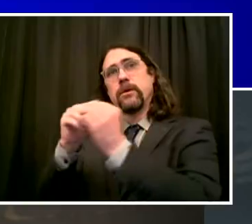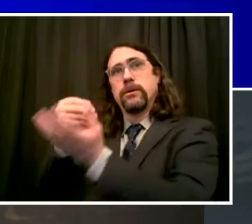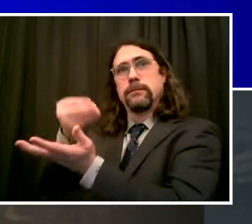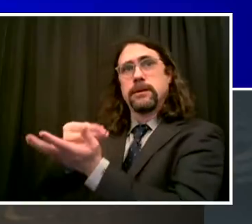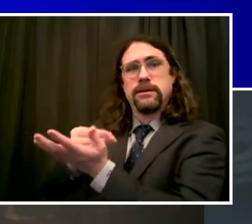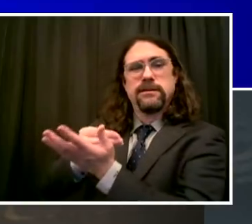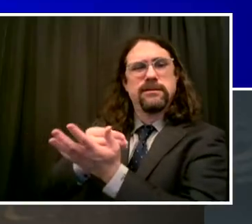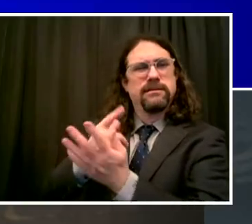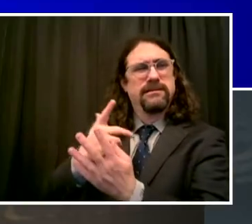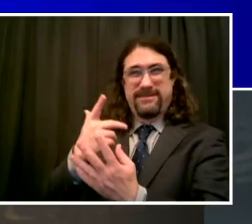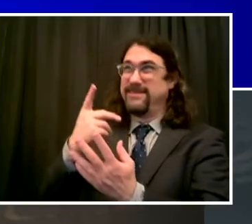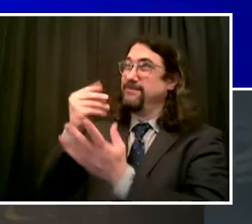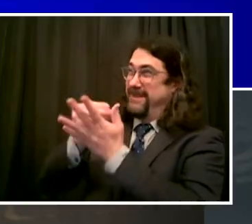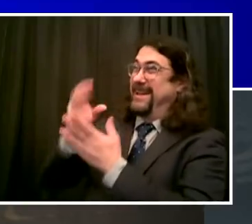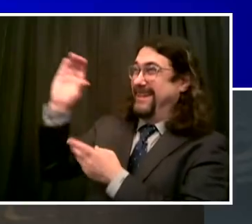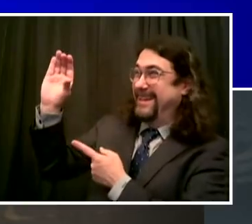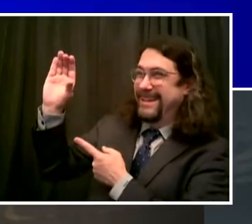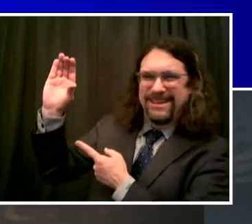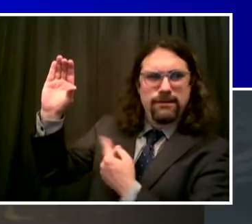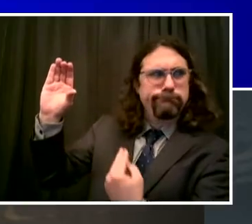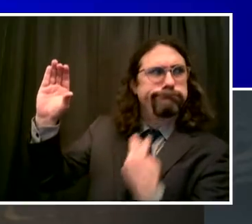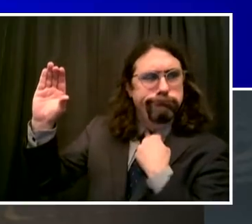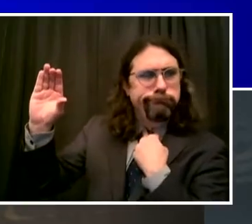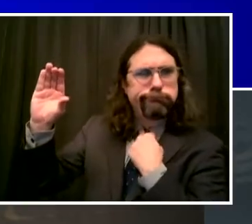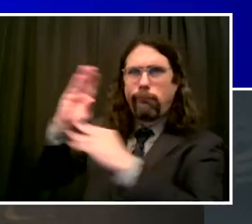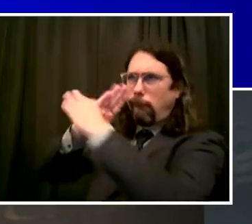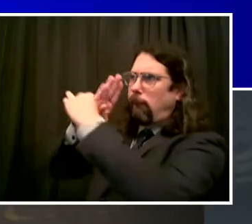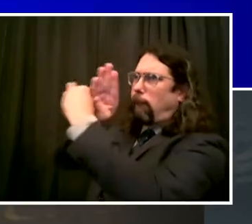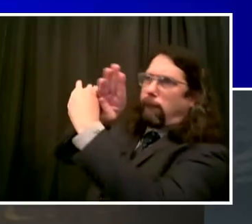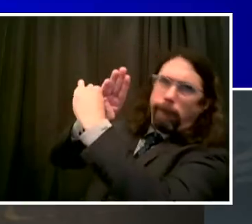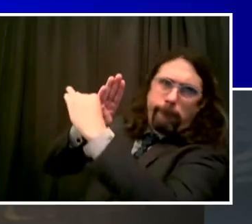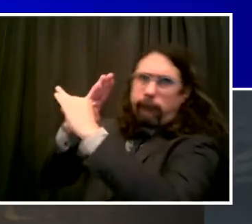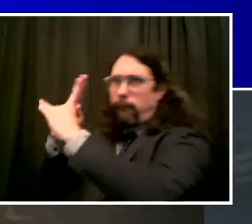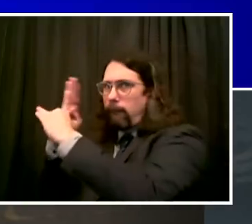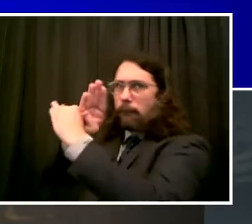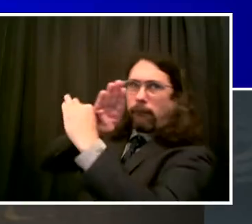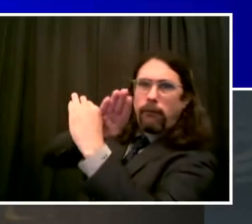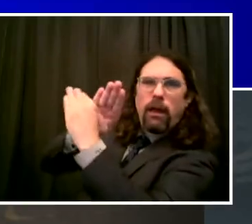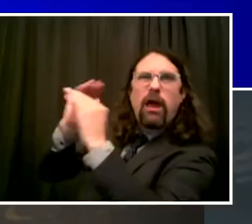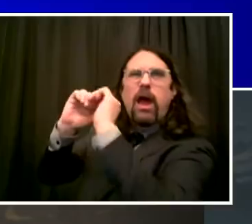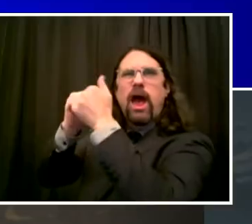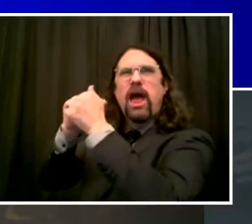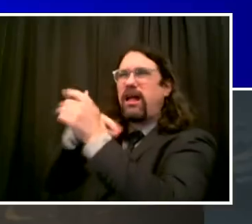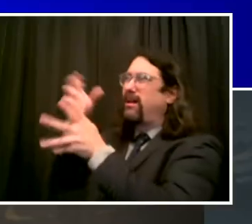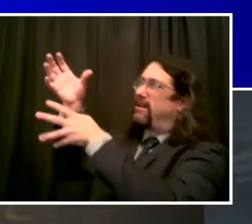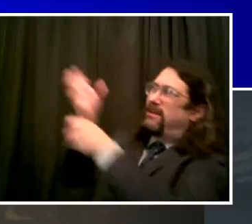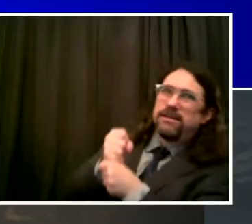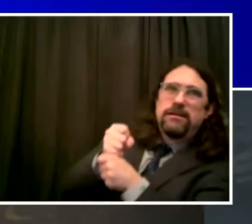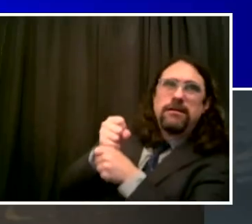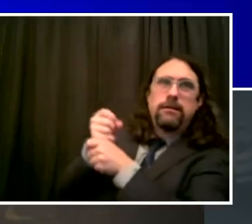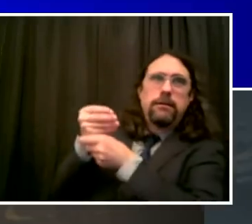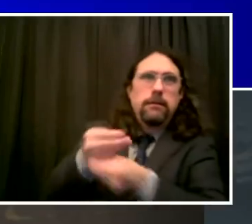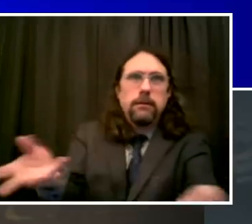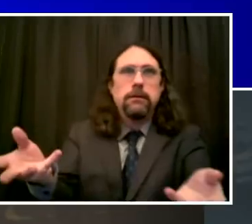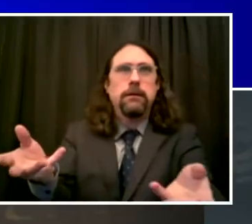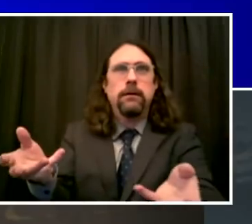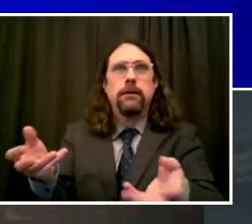WE'RE STILL FIGTIHNG TO GET THAT DONE. BUT WE ARE GOING T NOE EDMUCH MORE